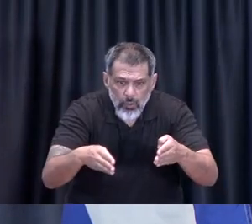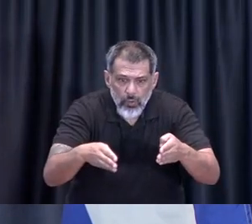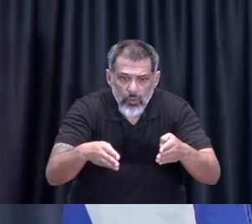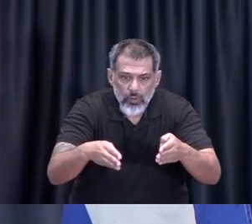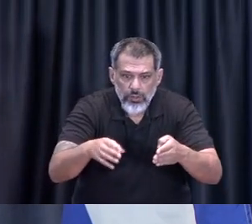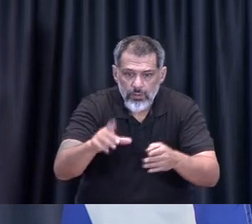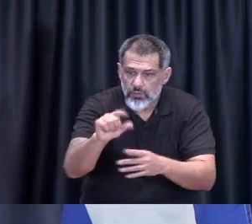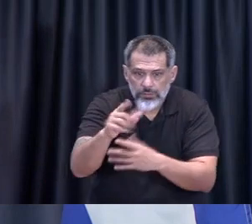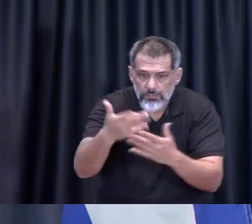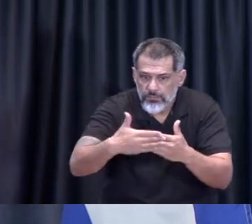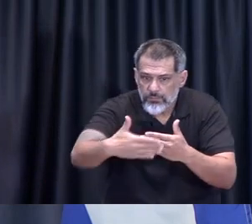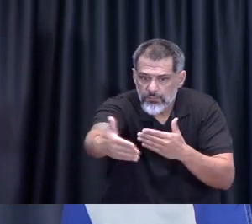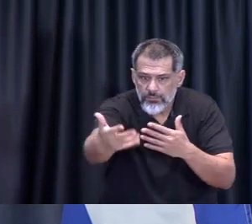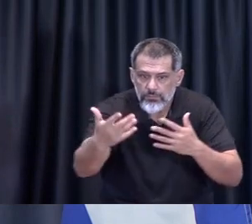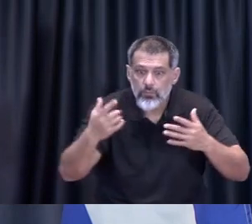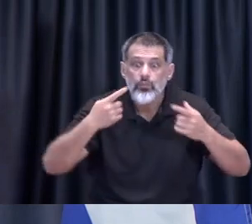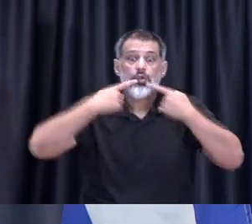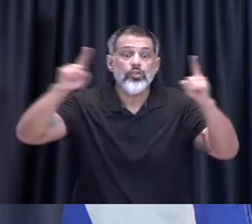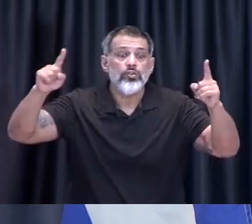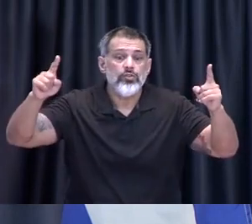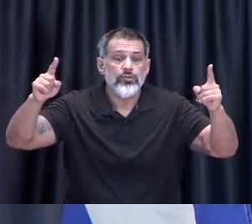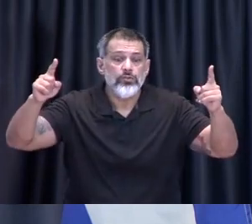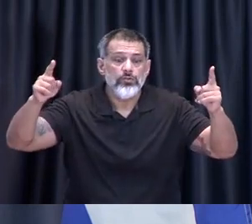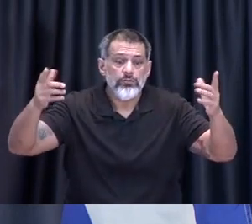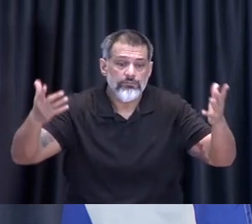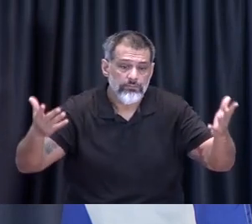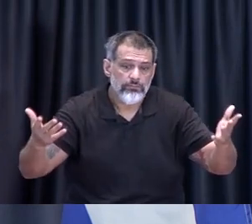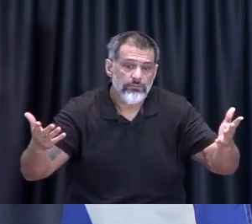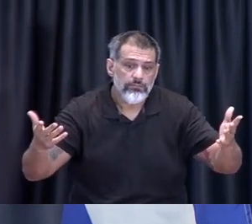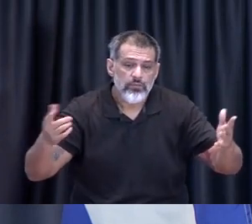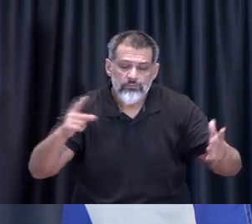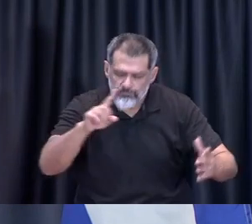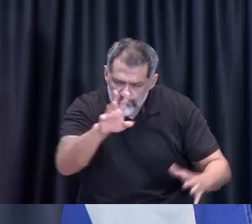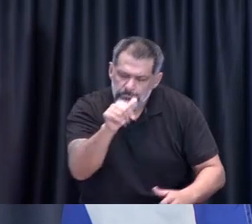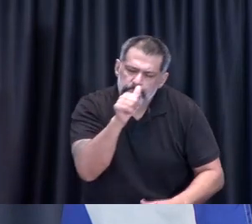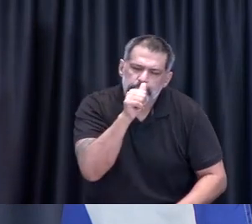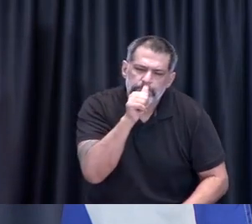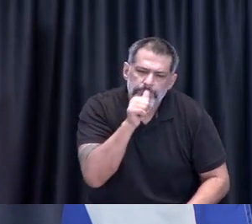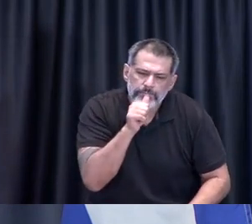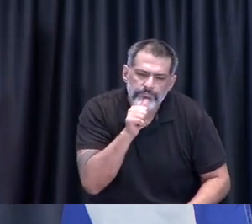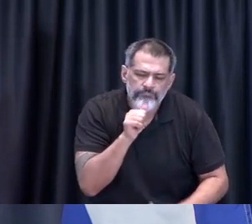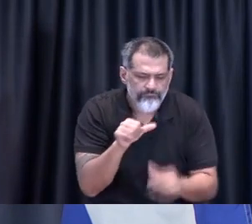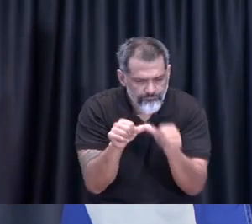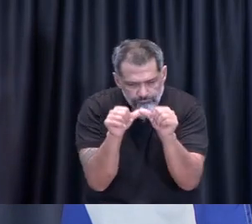has worked over these past two years and to continue to use those tools to good effect.